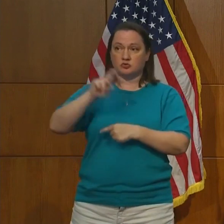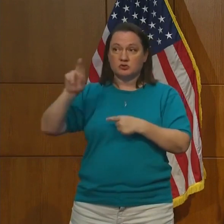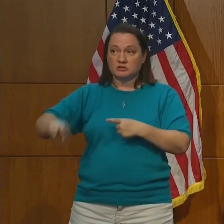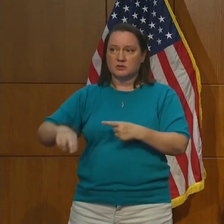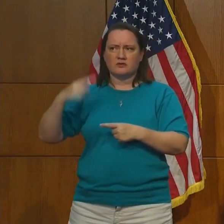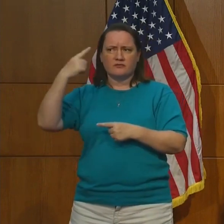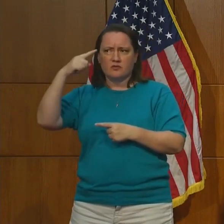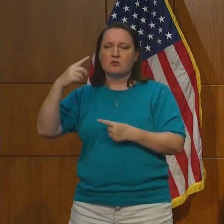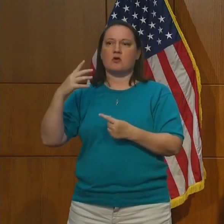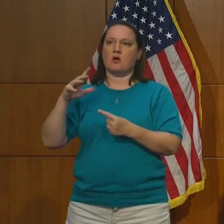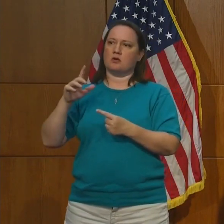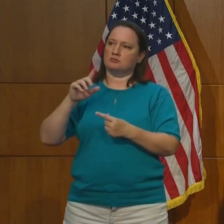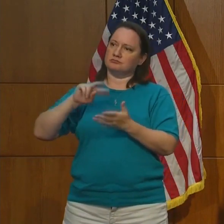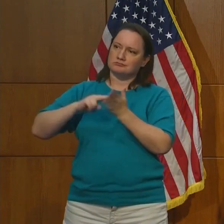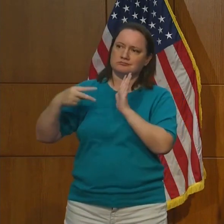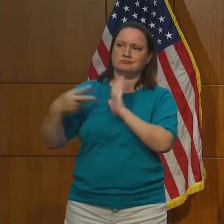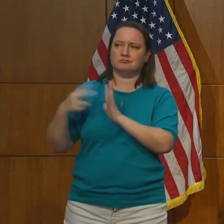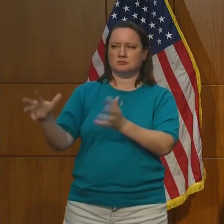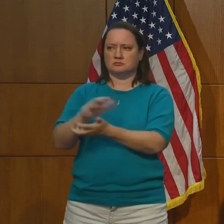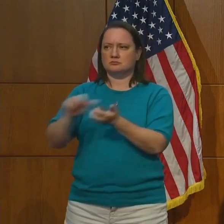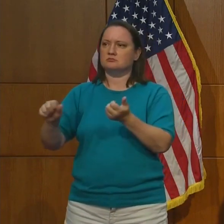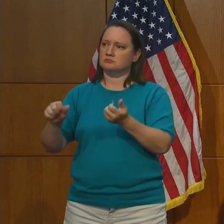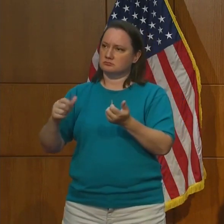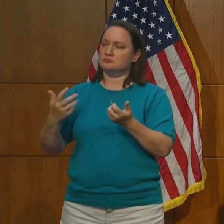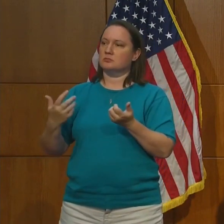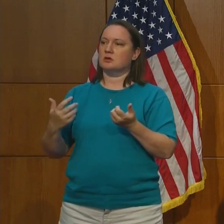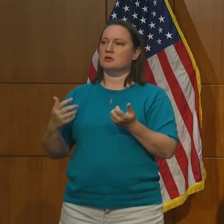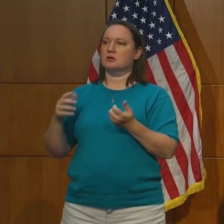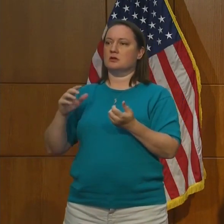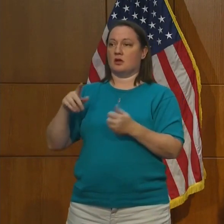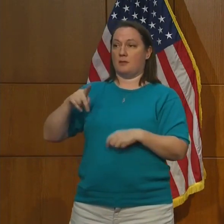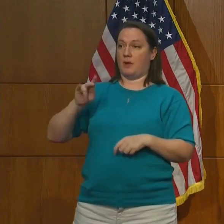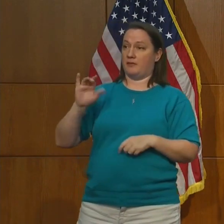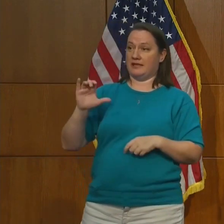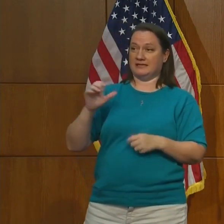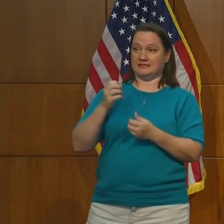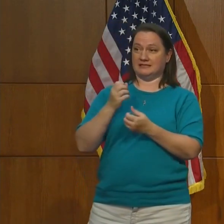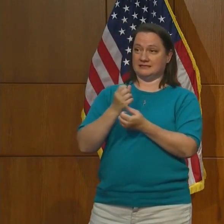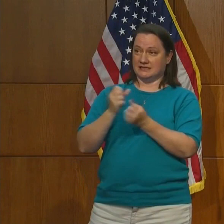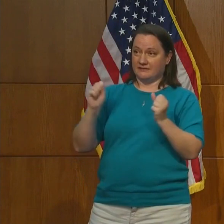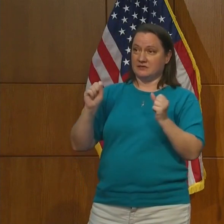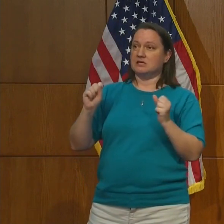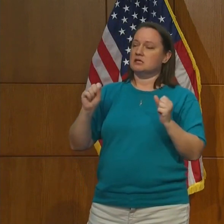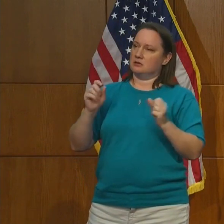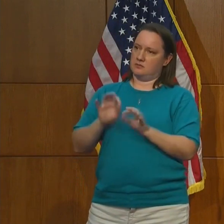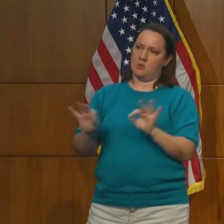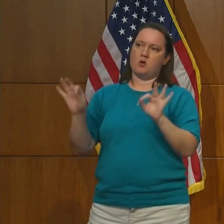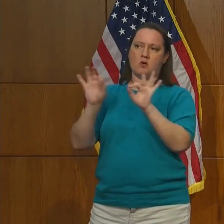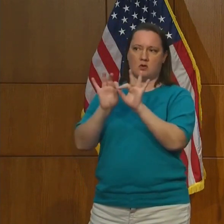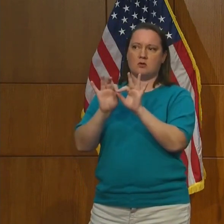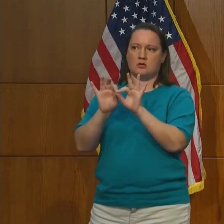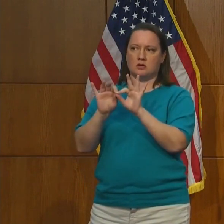DON'T CONDONE- INDIVIDUALS THAT ARE DESTRUCTIVE AND HAVE BEEN COMING RICHMOND FOR THE INTENT